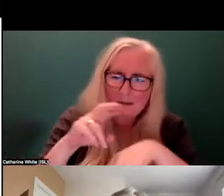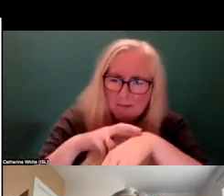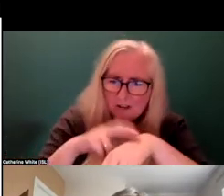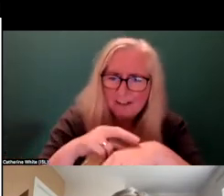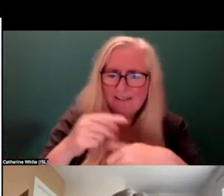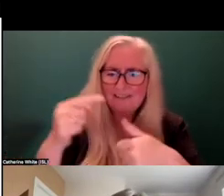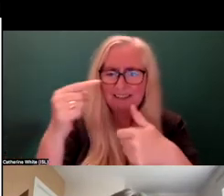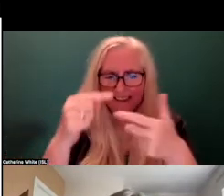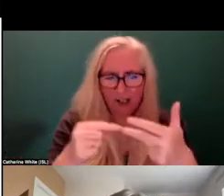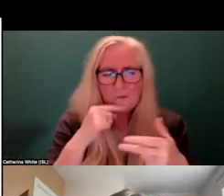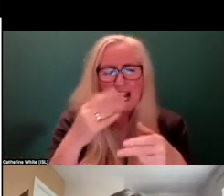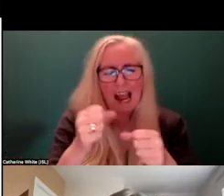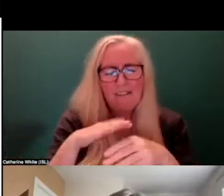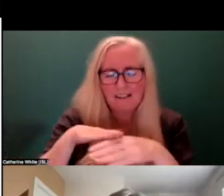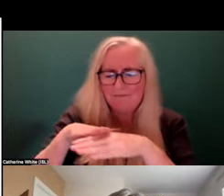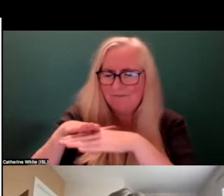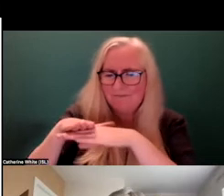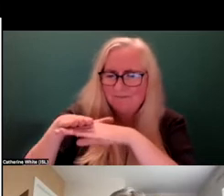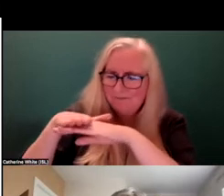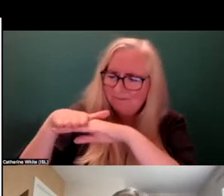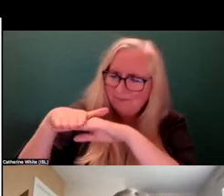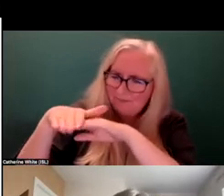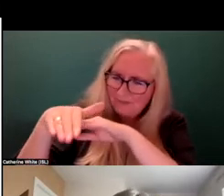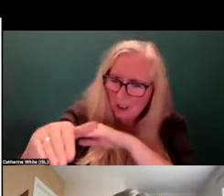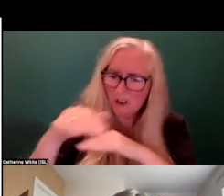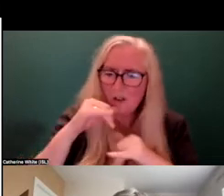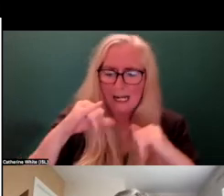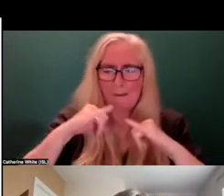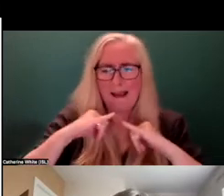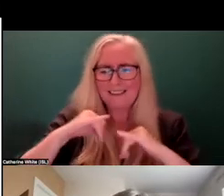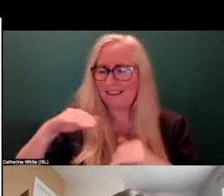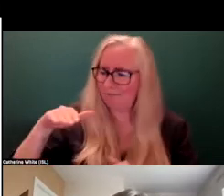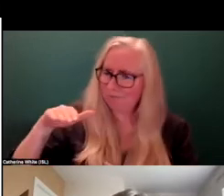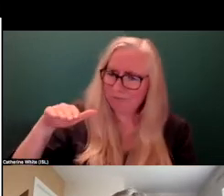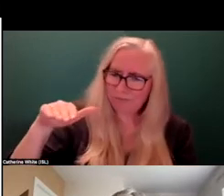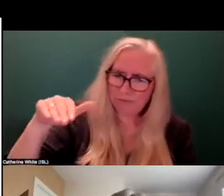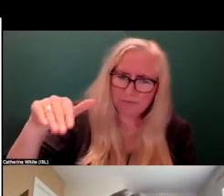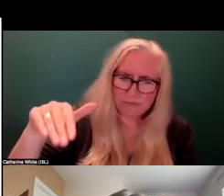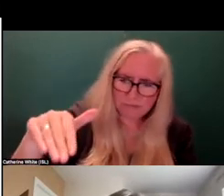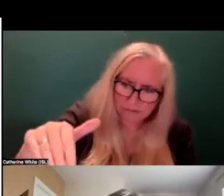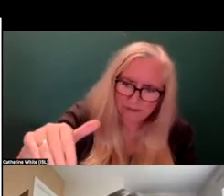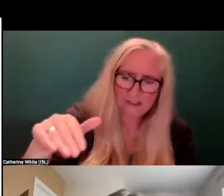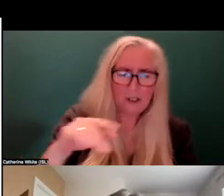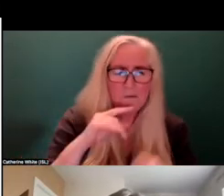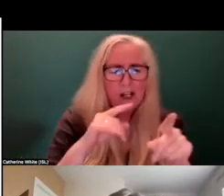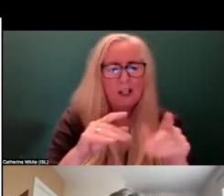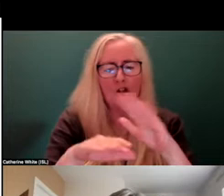And the pathway C is a much more steadily declining trajectory, where capacity declines steadily until death.